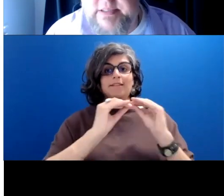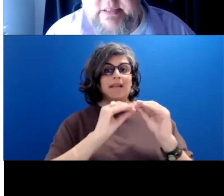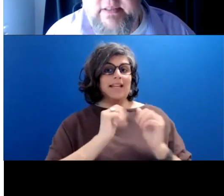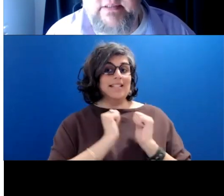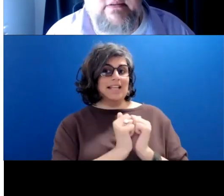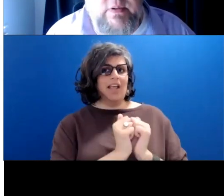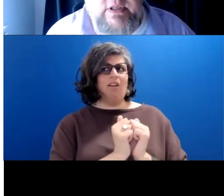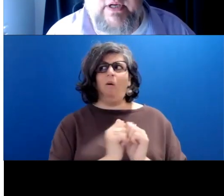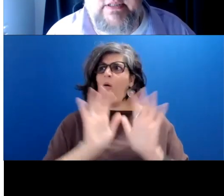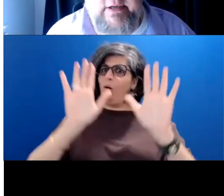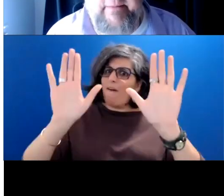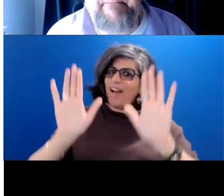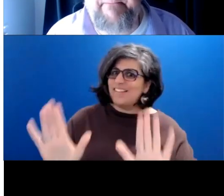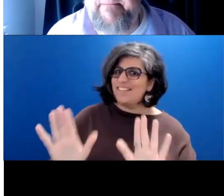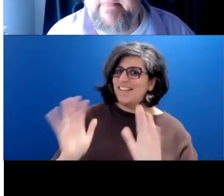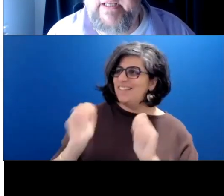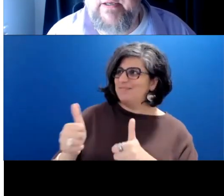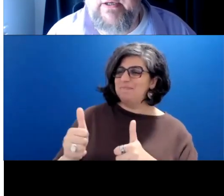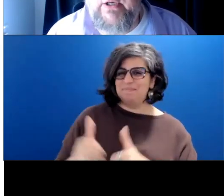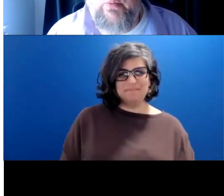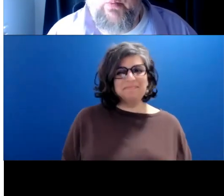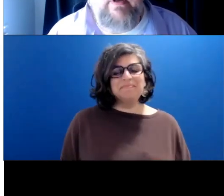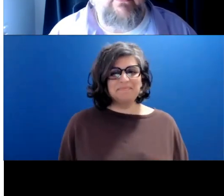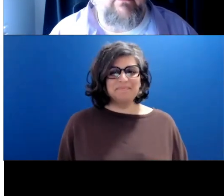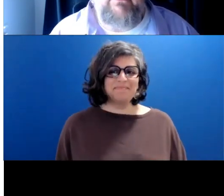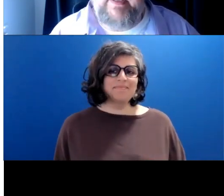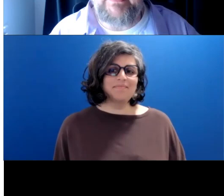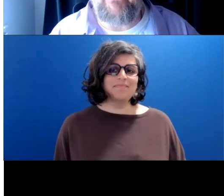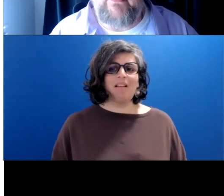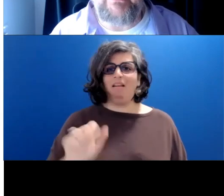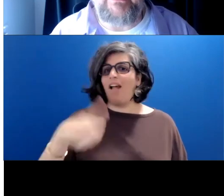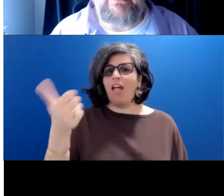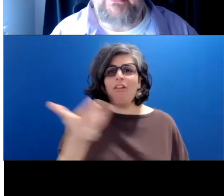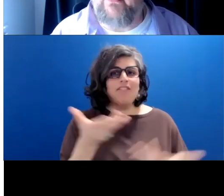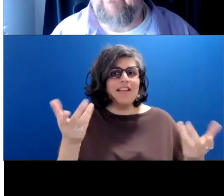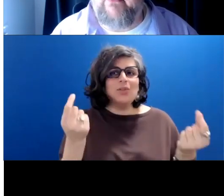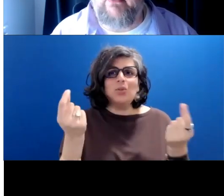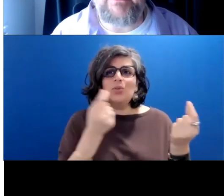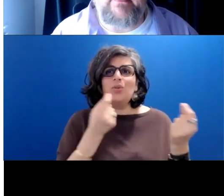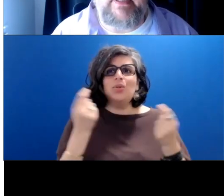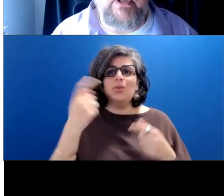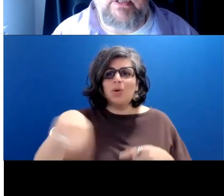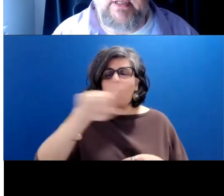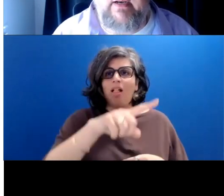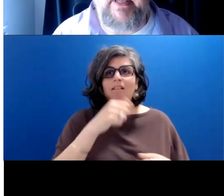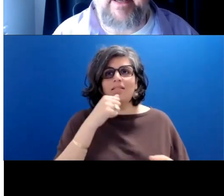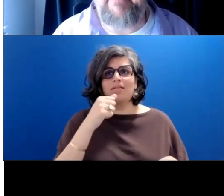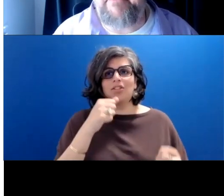Excellent, really great to hear. What other things do folks do to affirm somebody's autonomy?